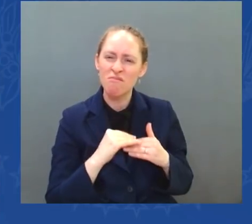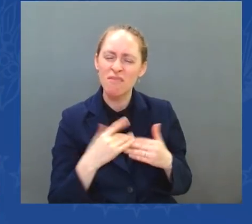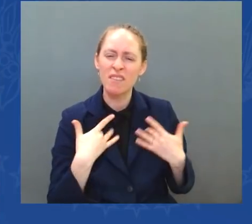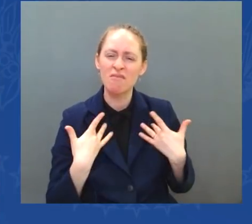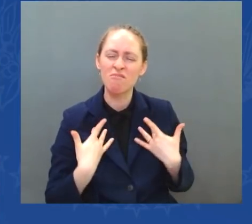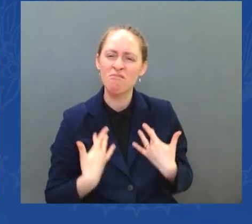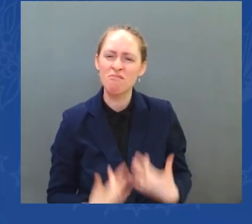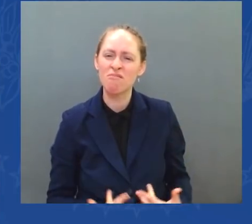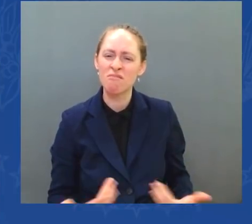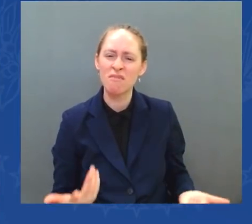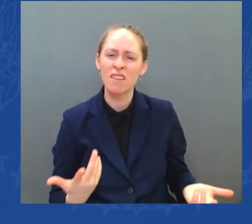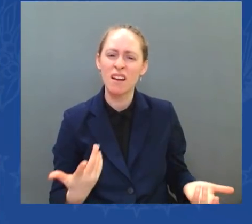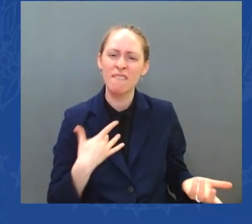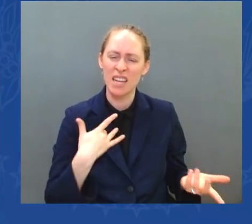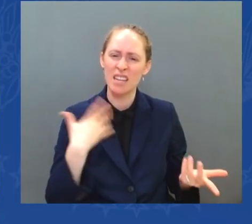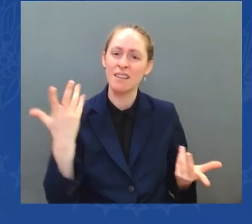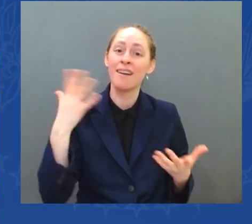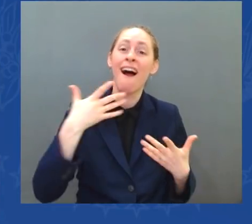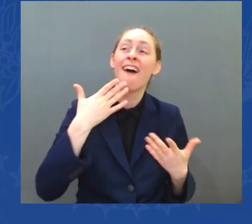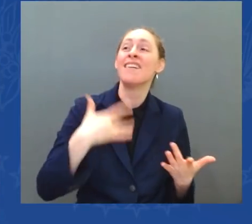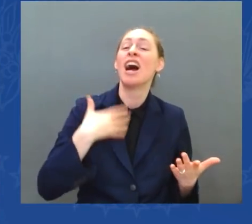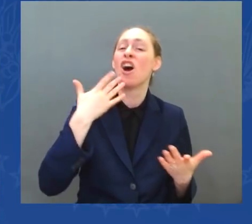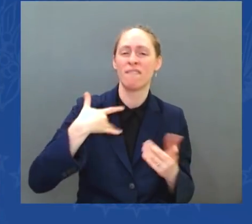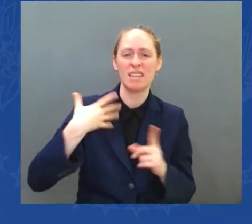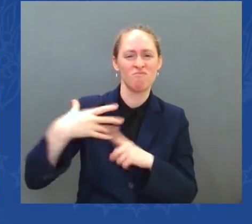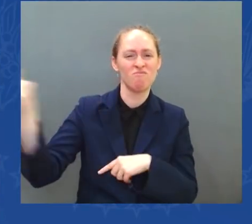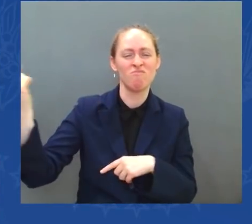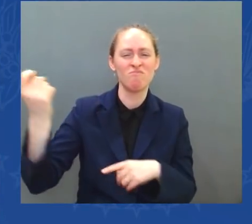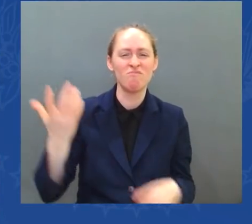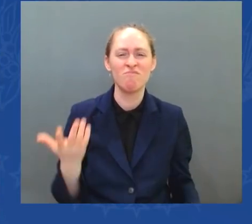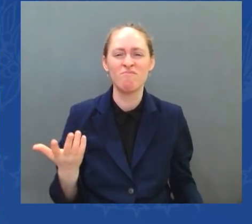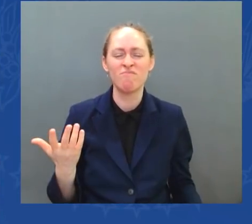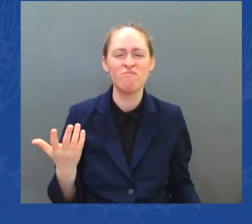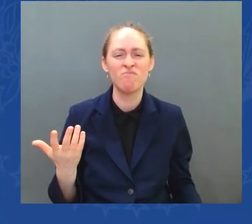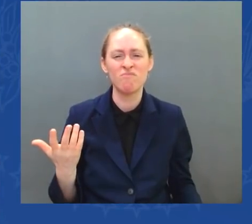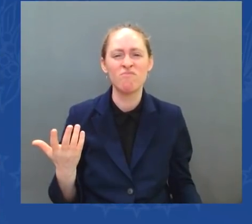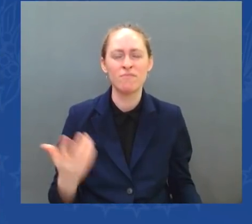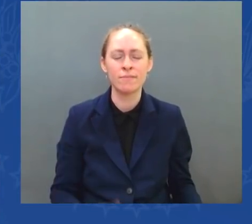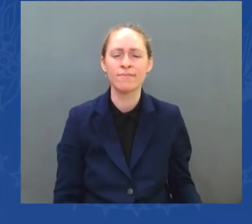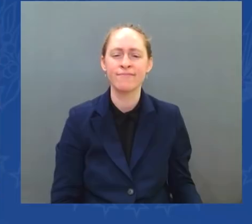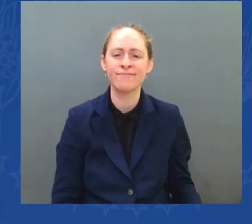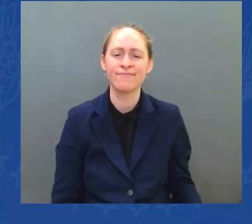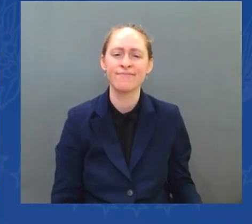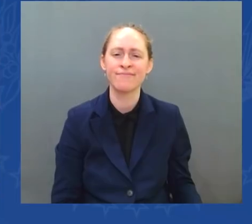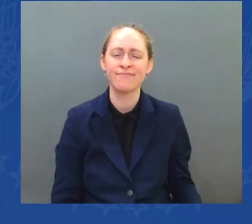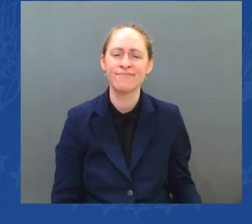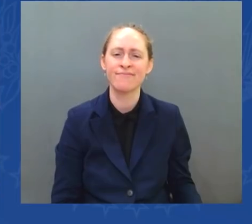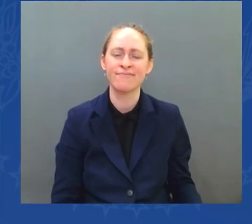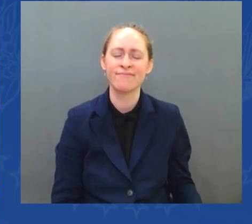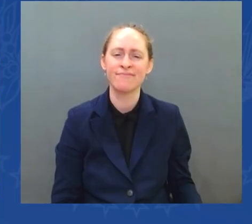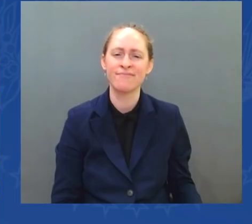Well, guess what? For little or nothing, we can limit that price to $35 a month